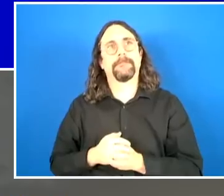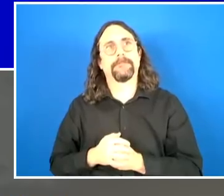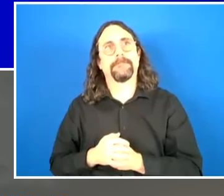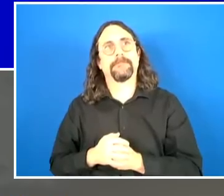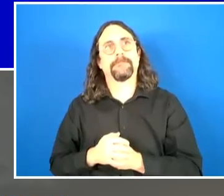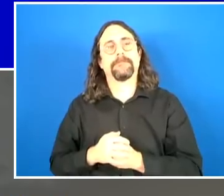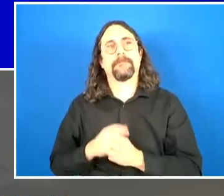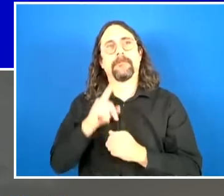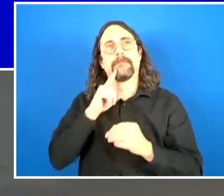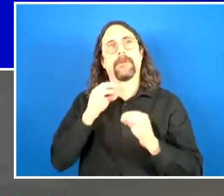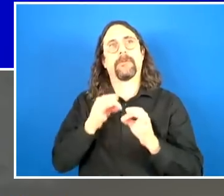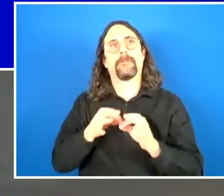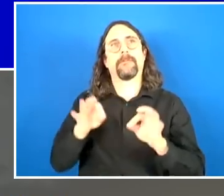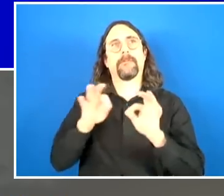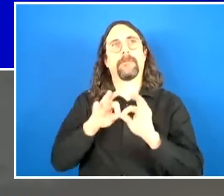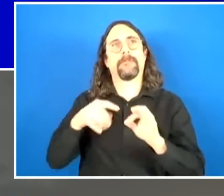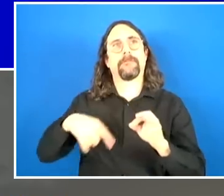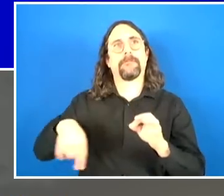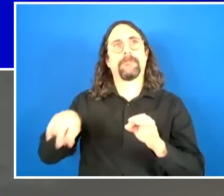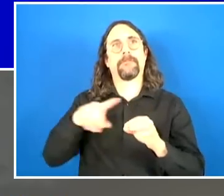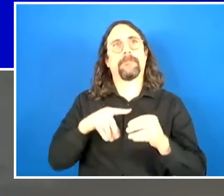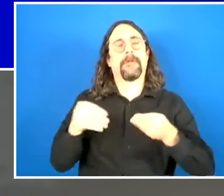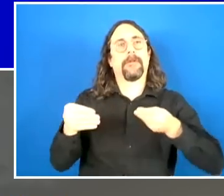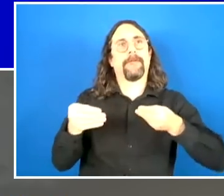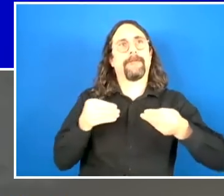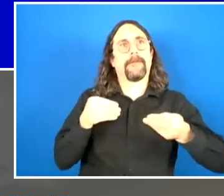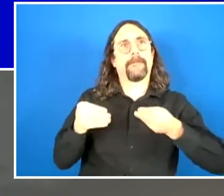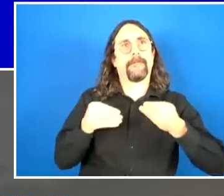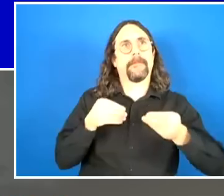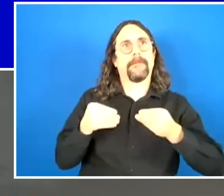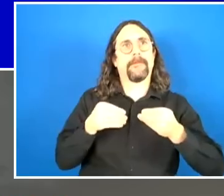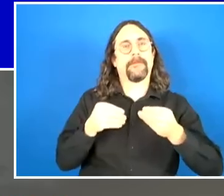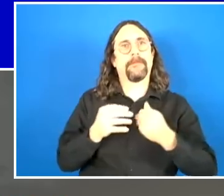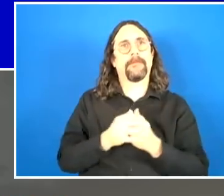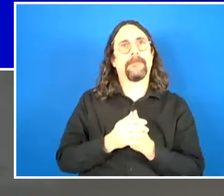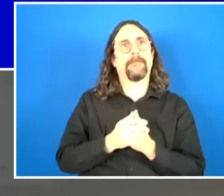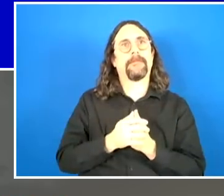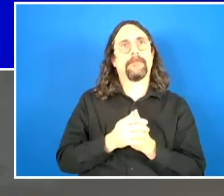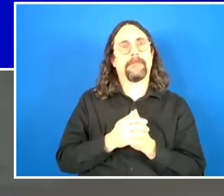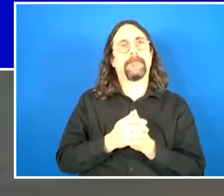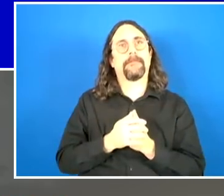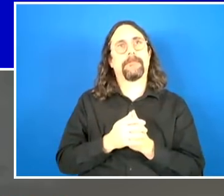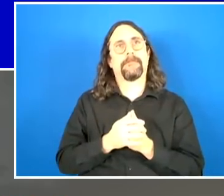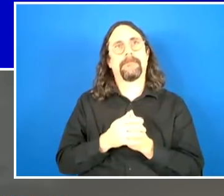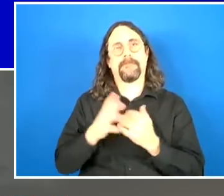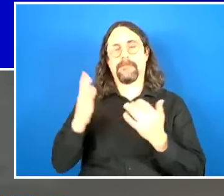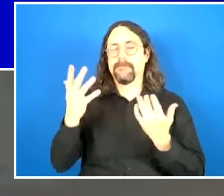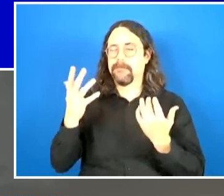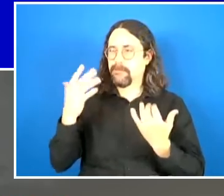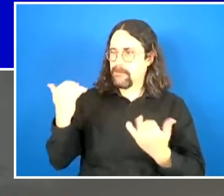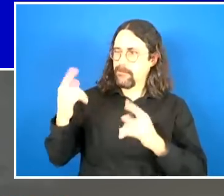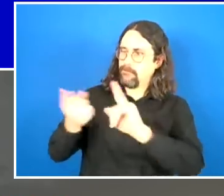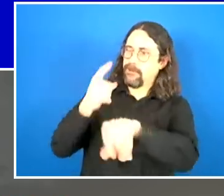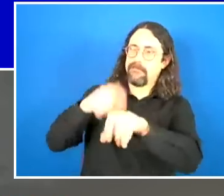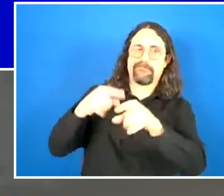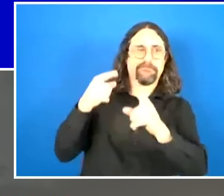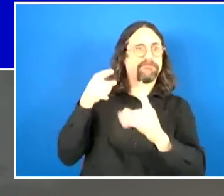POLICY. AND IT CAME DOWN TO THE NOTION OF WHAT WE OWE OUR KS IS MOME IRALL, FLEXIBILITY. THIS IS ONCE IN A CENTURY CRISIS